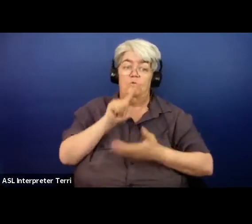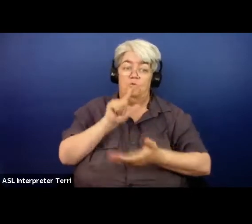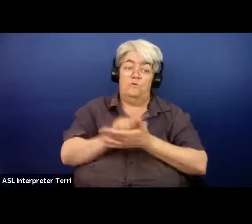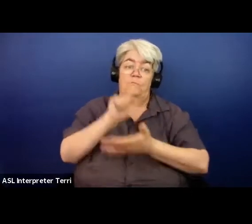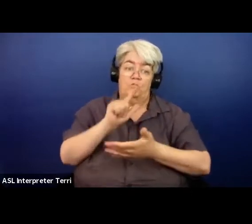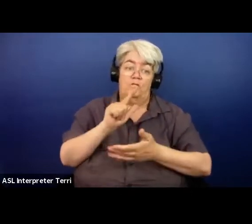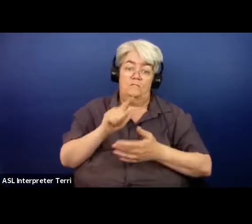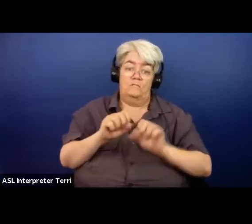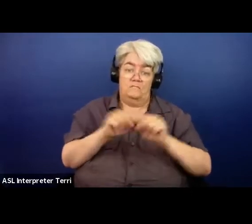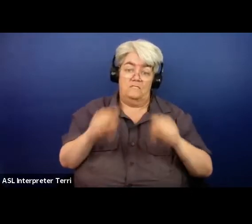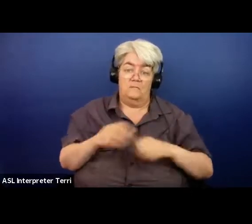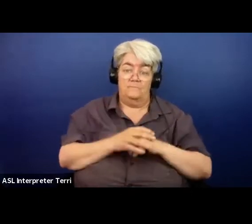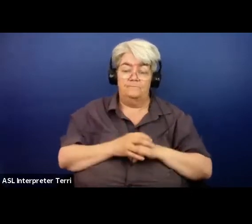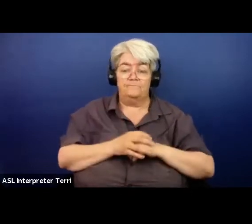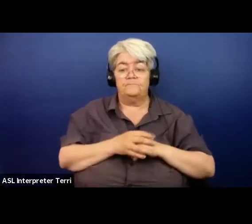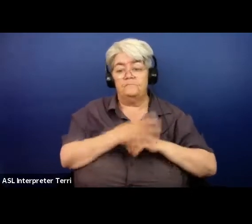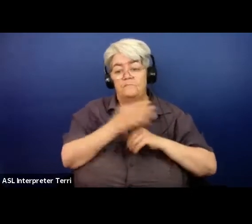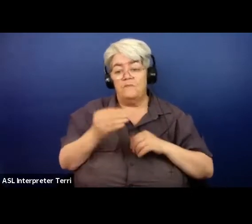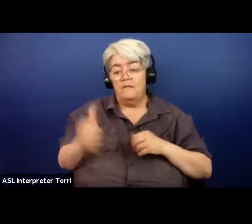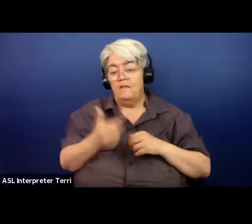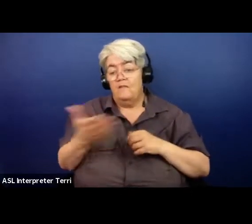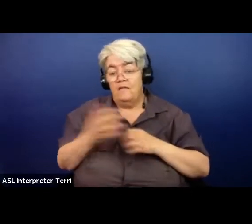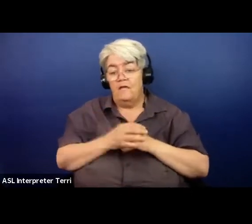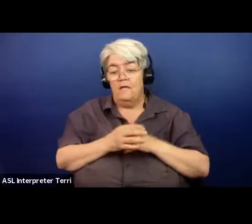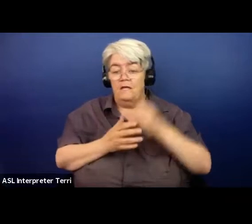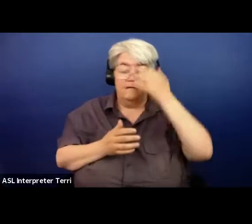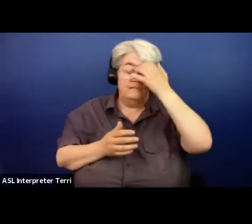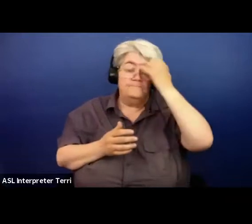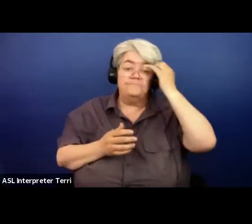thing to think about is frequently training